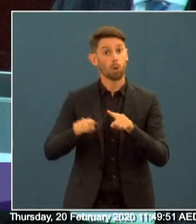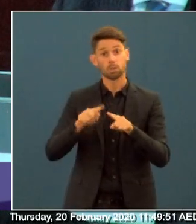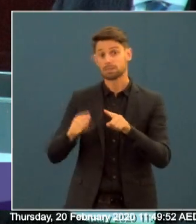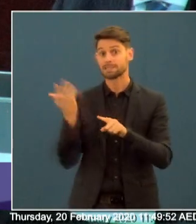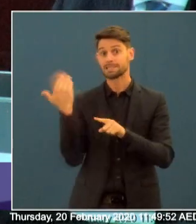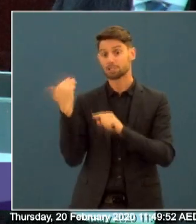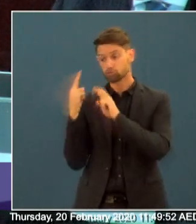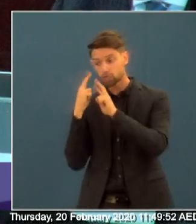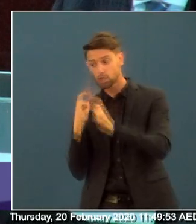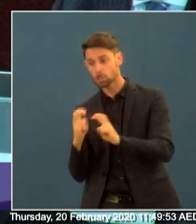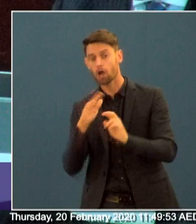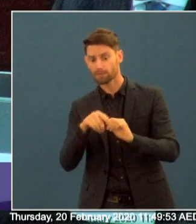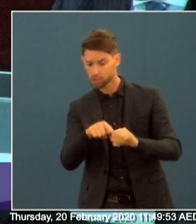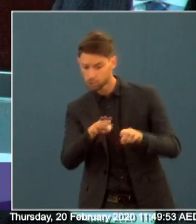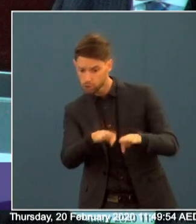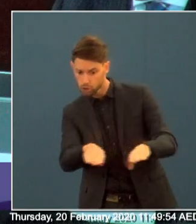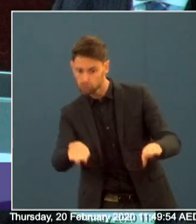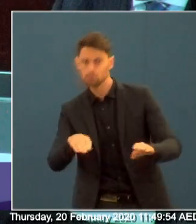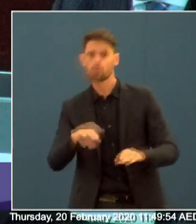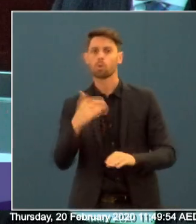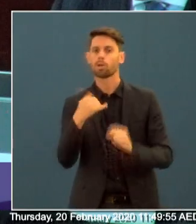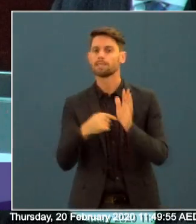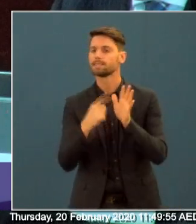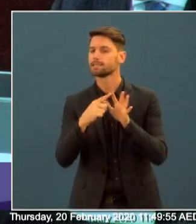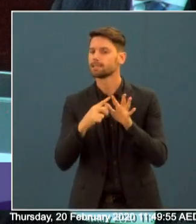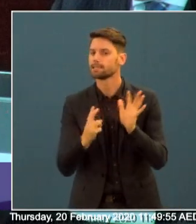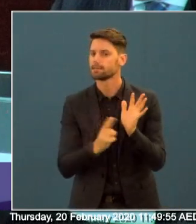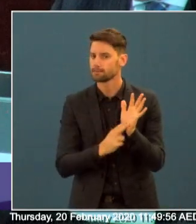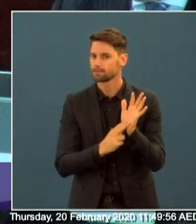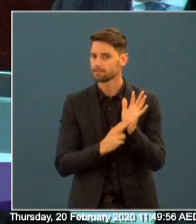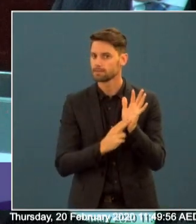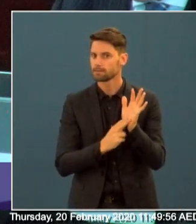adolescents, it's the case, isn't it, that, of the data that is available,